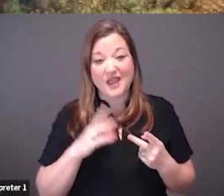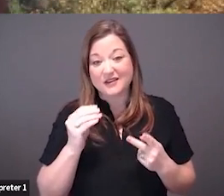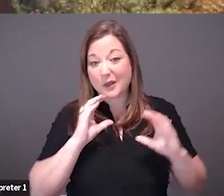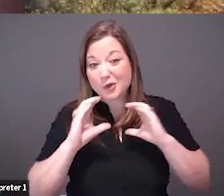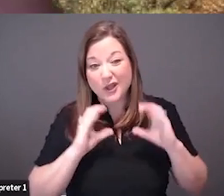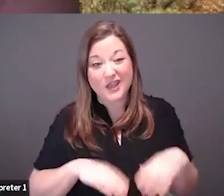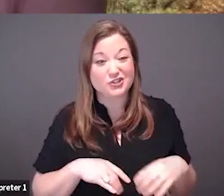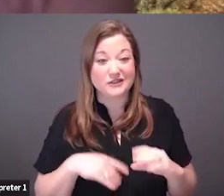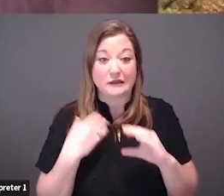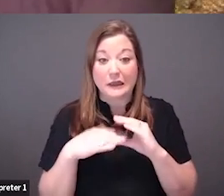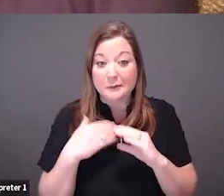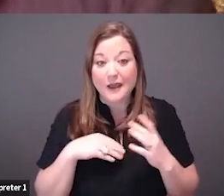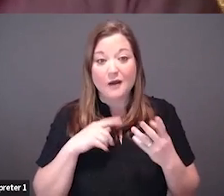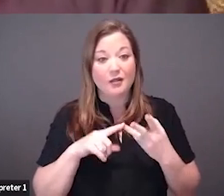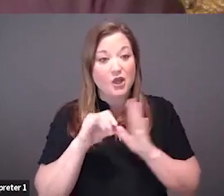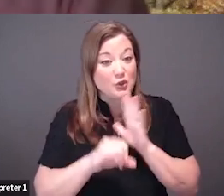We've begun an expedition